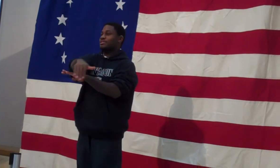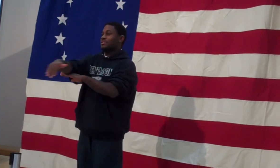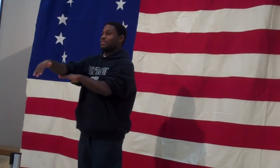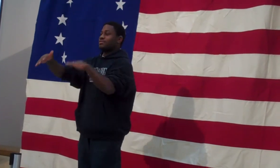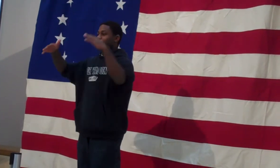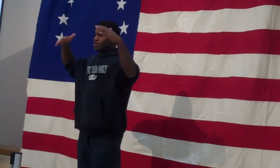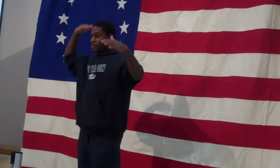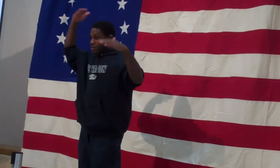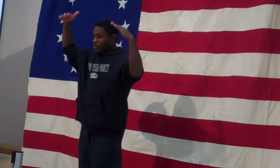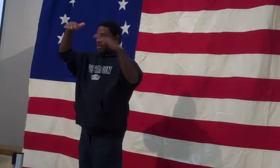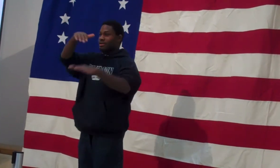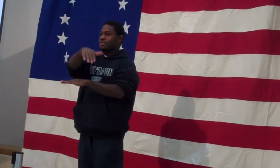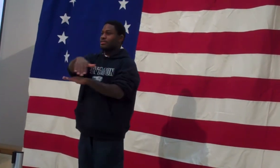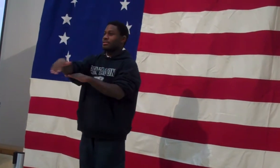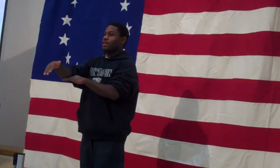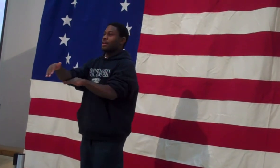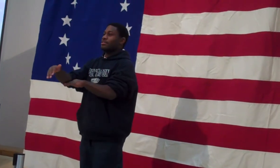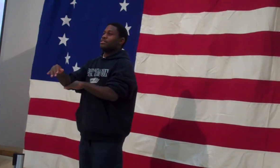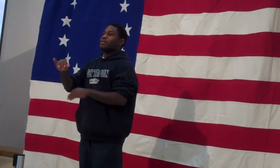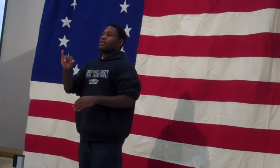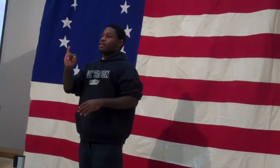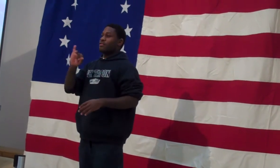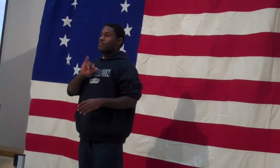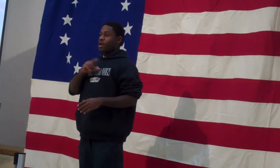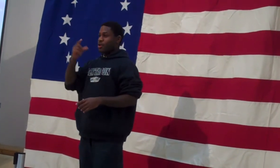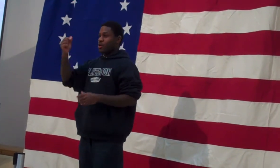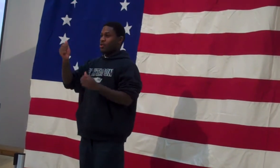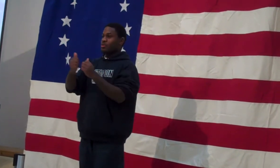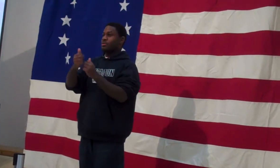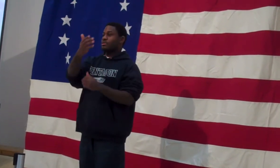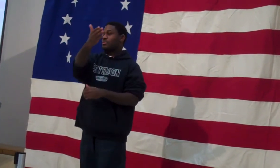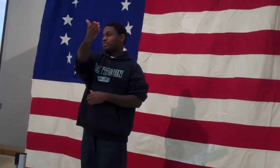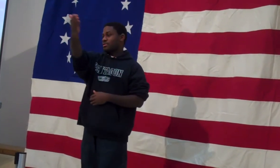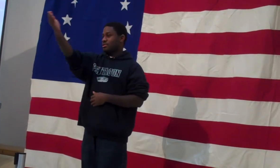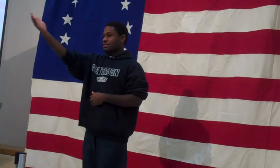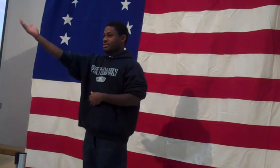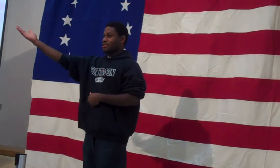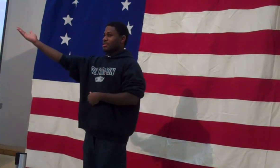Wild nights - Wild nights! If I were with thee